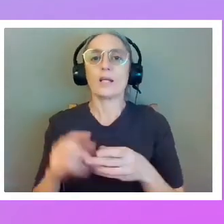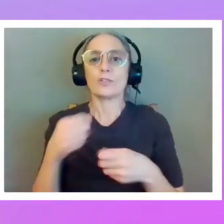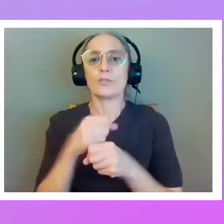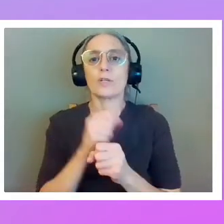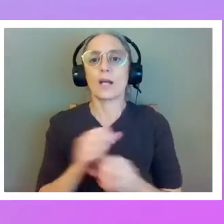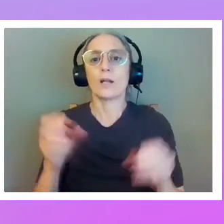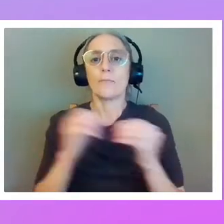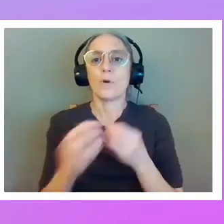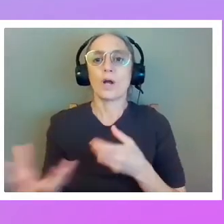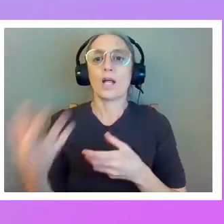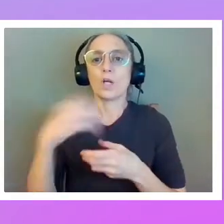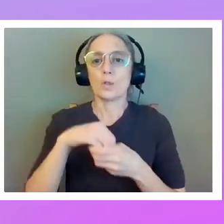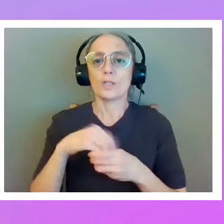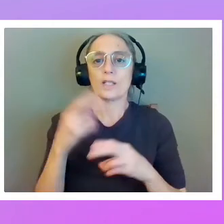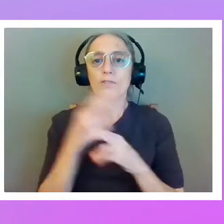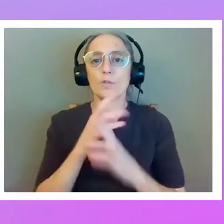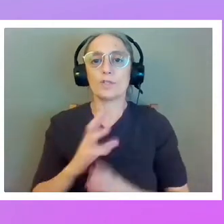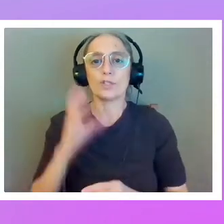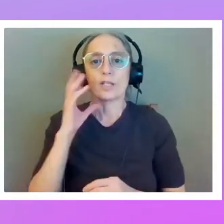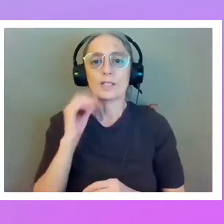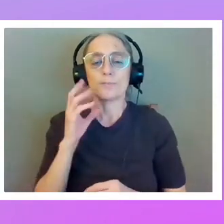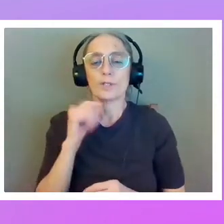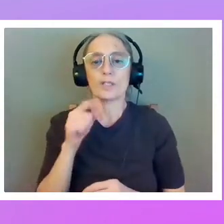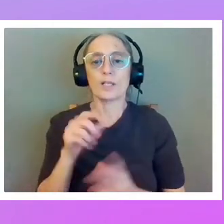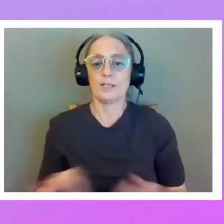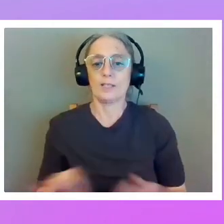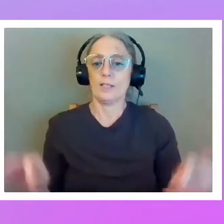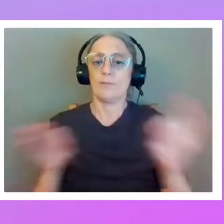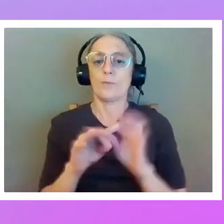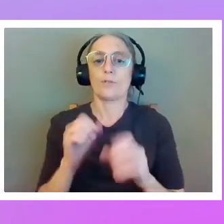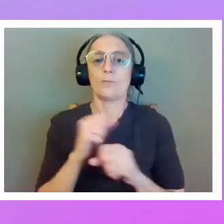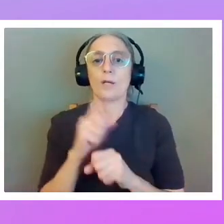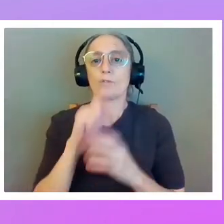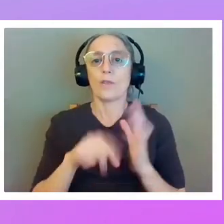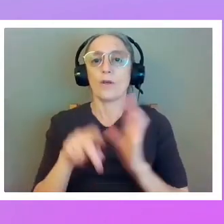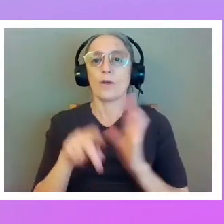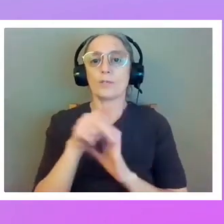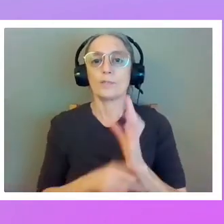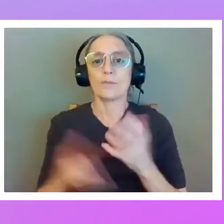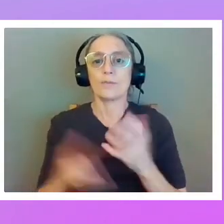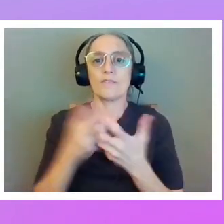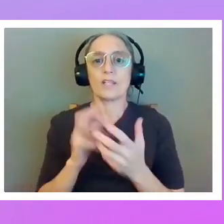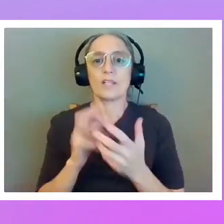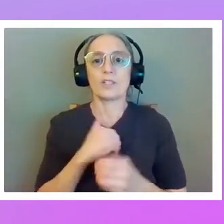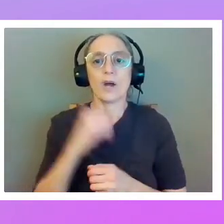And it's important to ensure these principles fit into our day to day as designers.